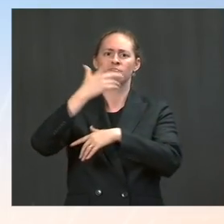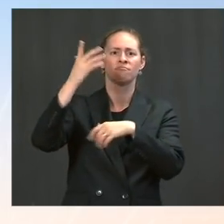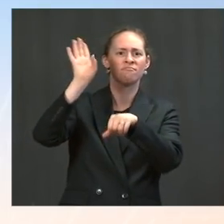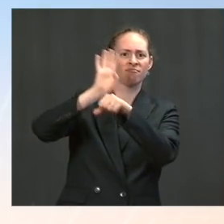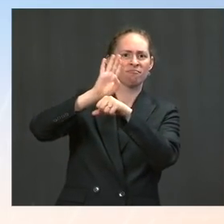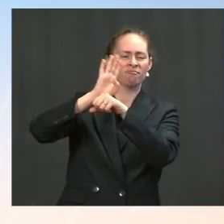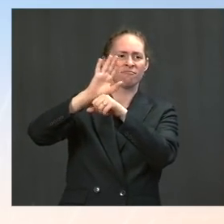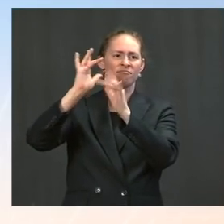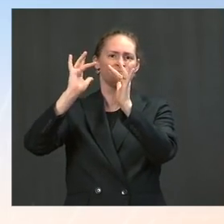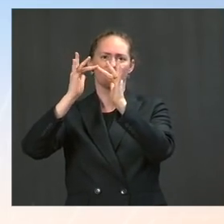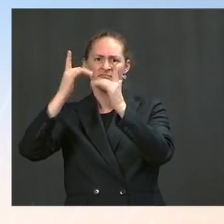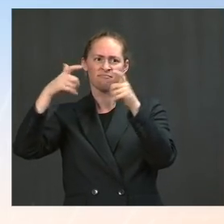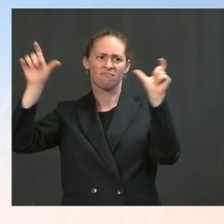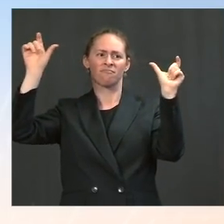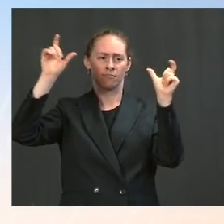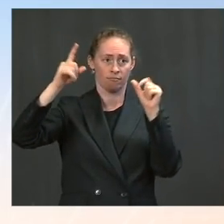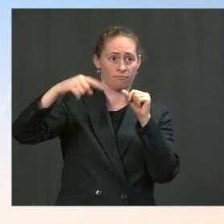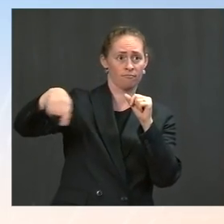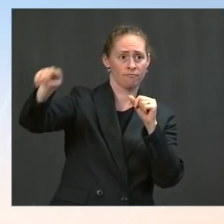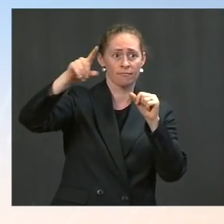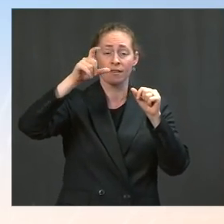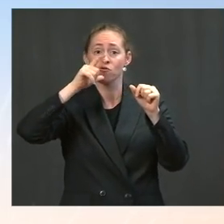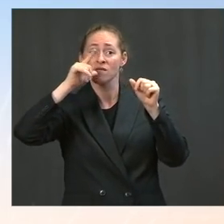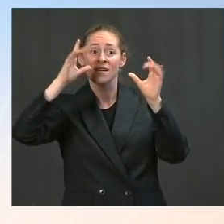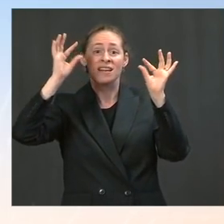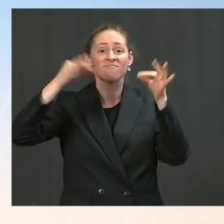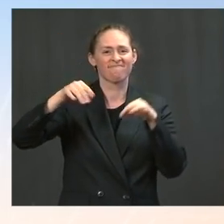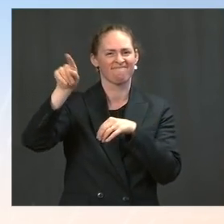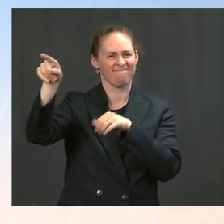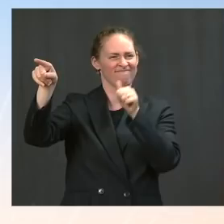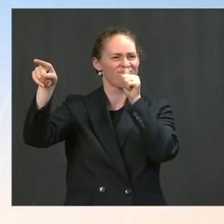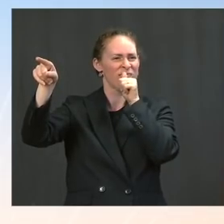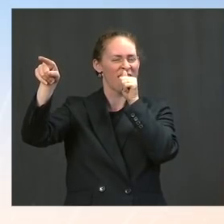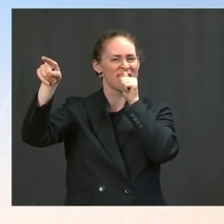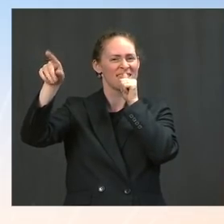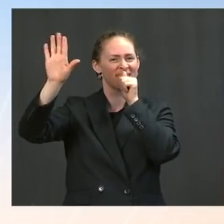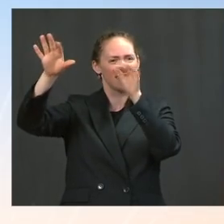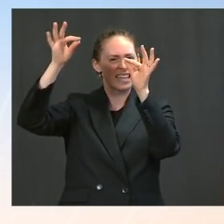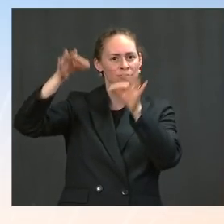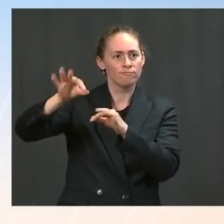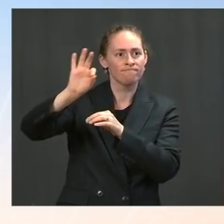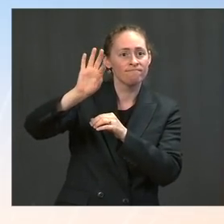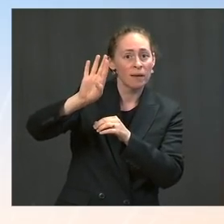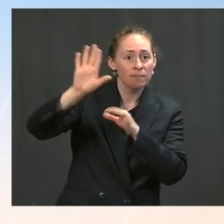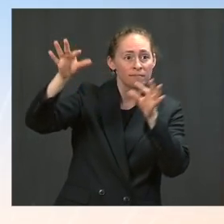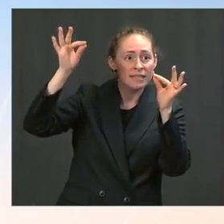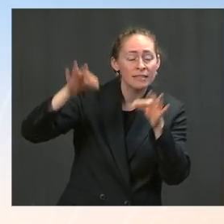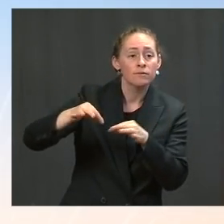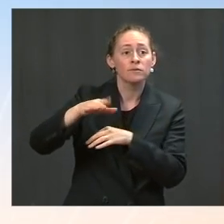and determined by private-sector companies. Facebook is one of them, right? And there are a range of media who are --